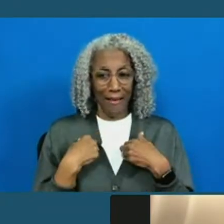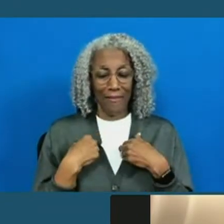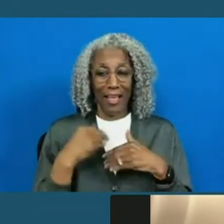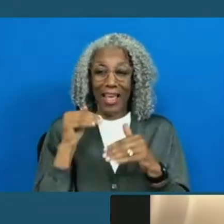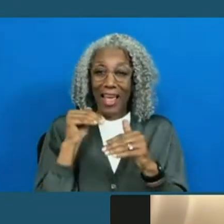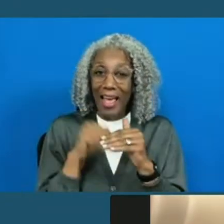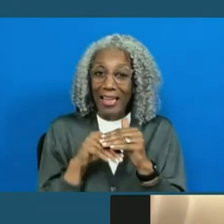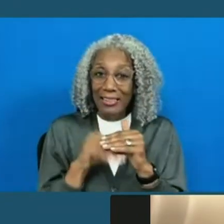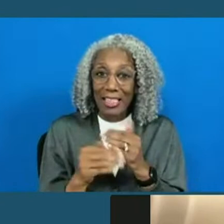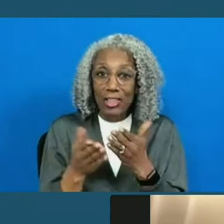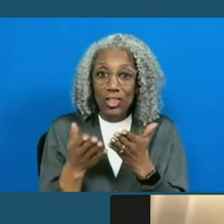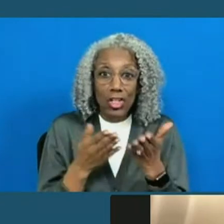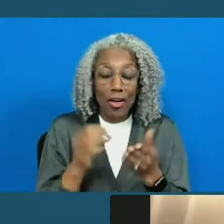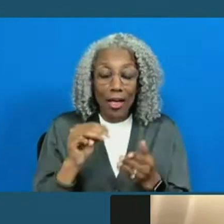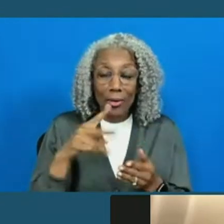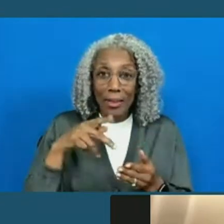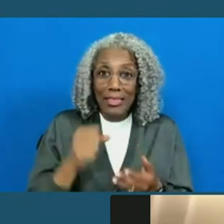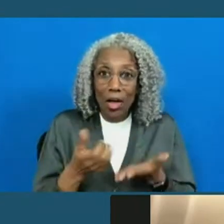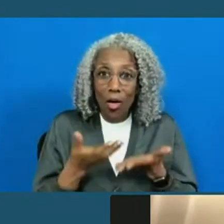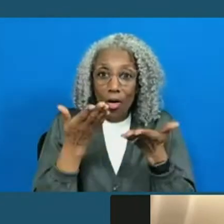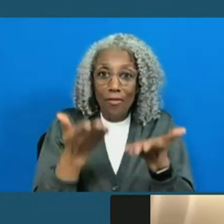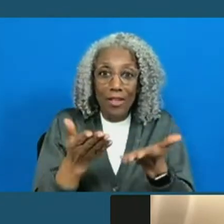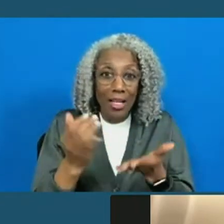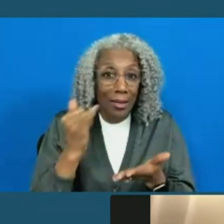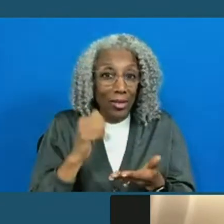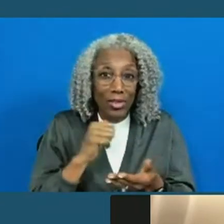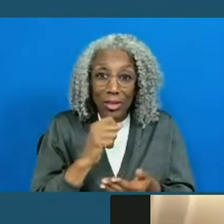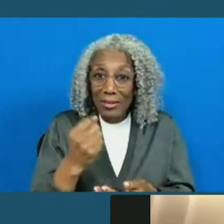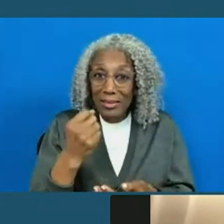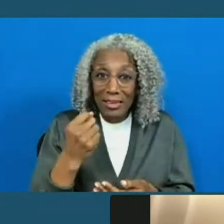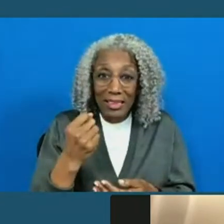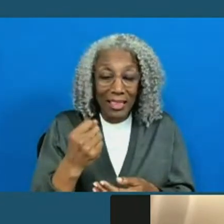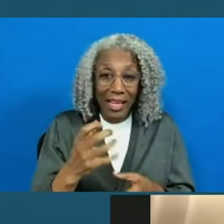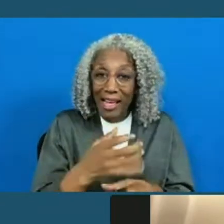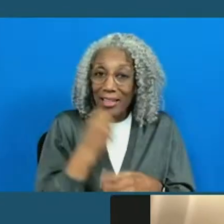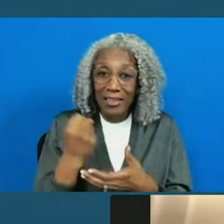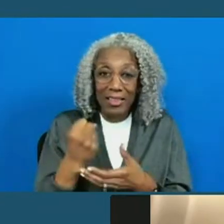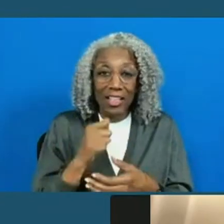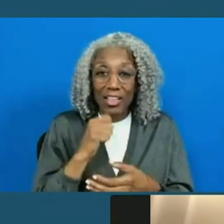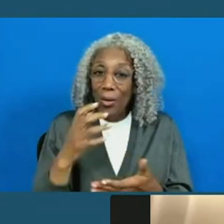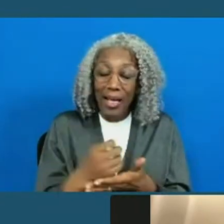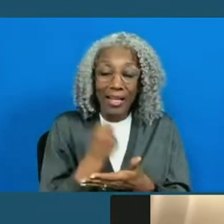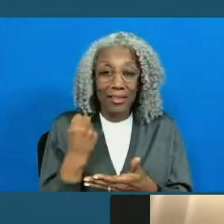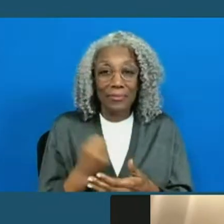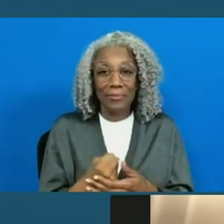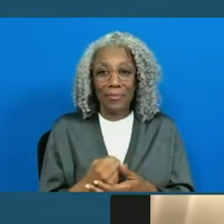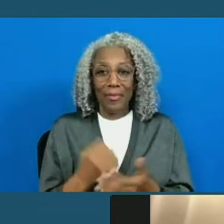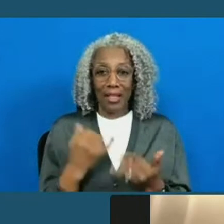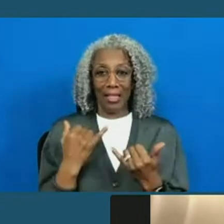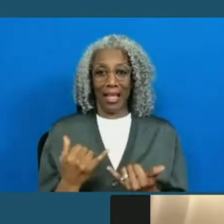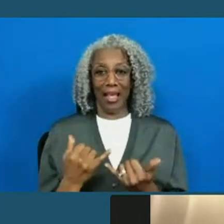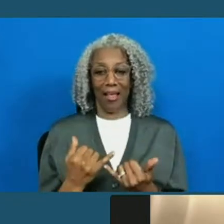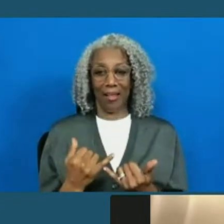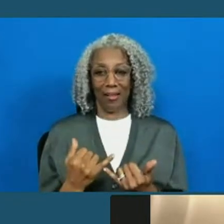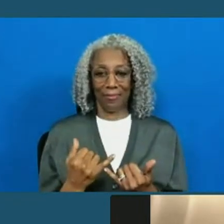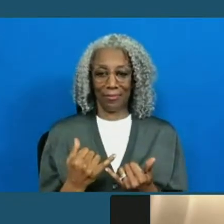going to talk about their experiences and the difficulties they have accessing services that that M.C.P.S. offers. But